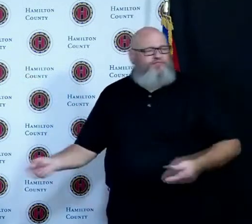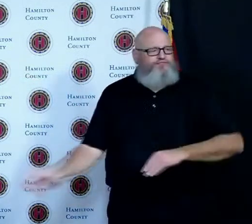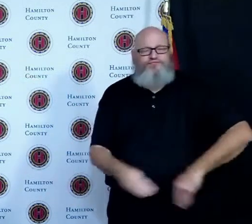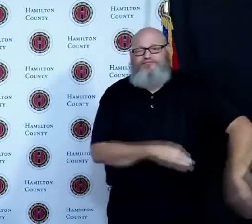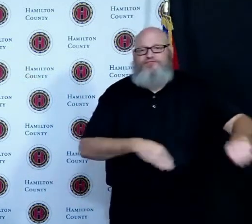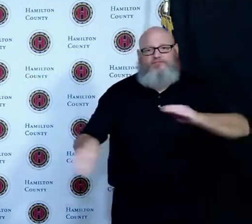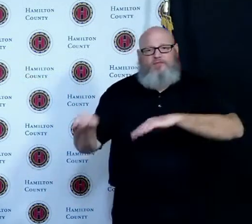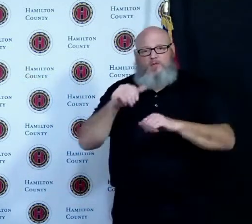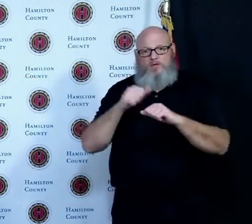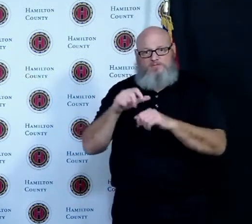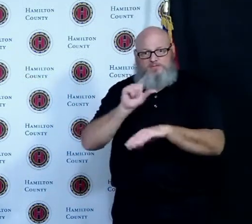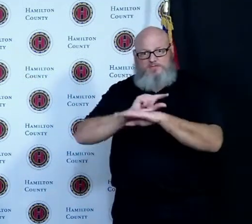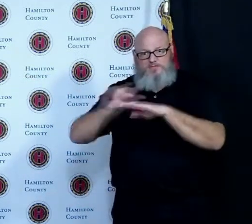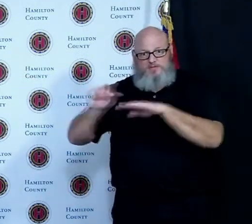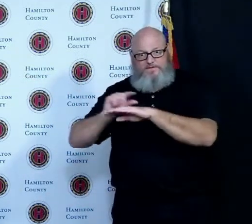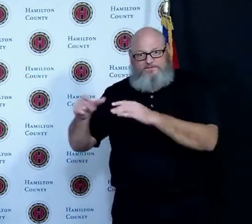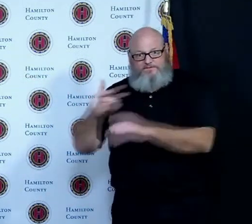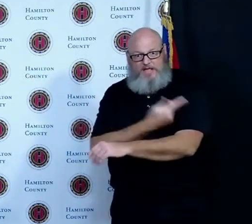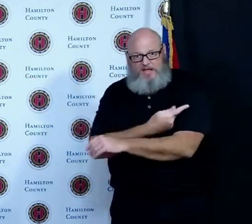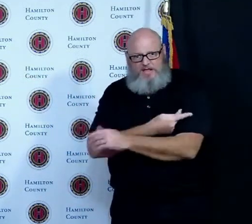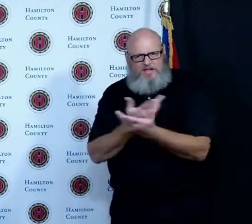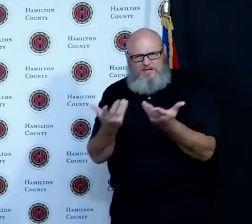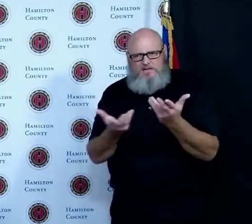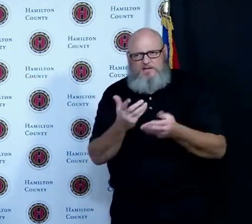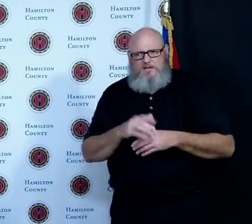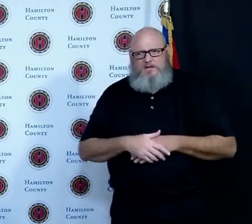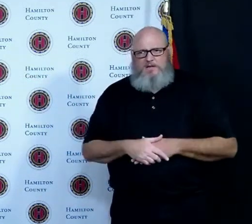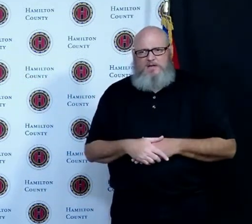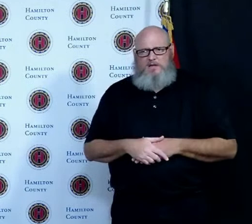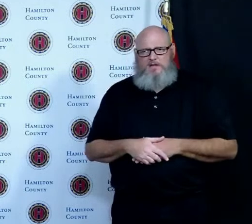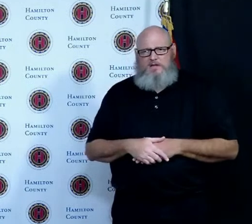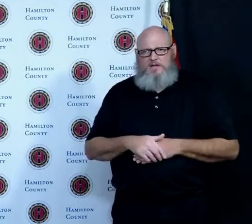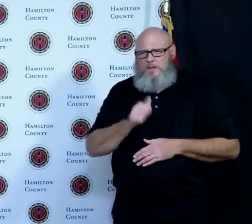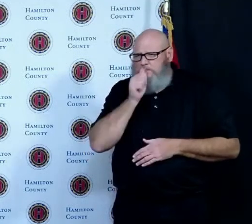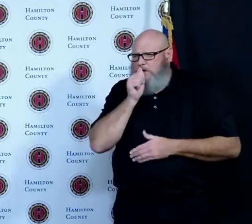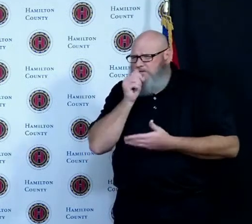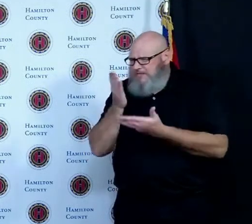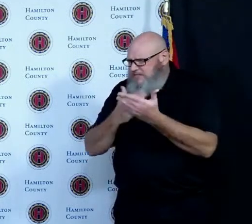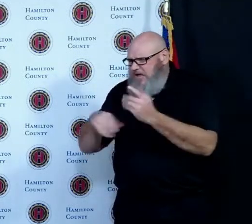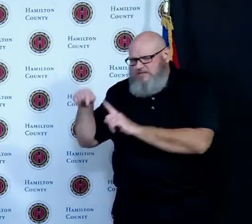say private sector are you specifically referring to the federal program with CVS and Walgreens yes